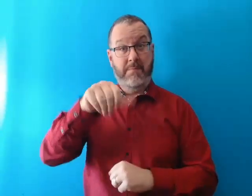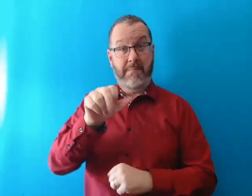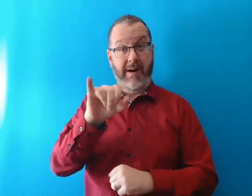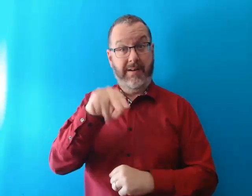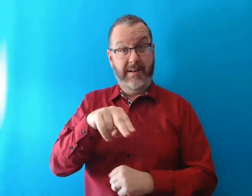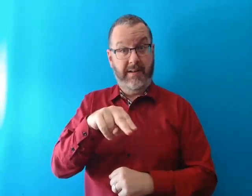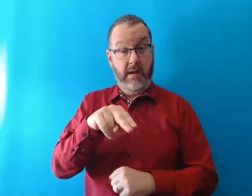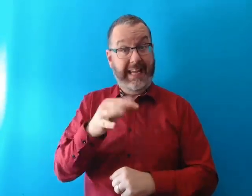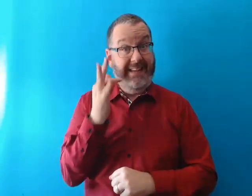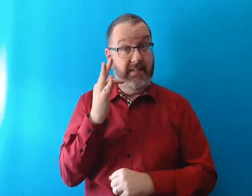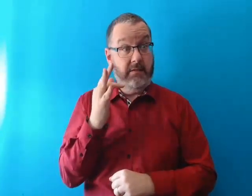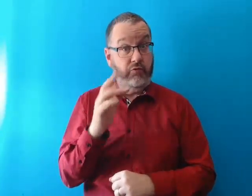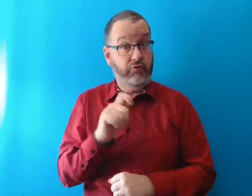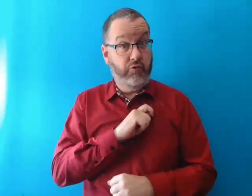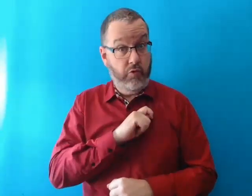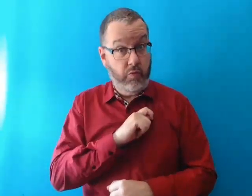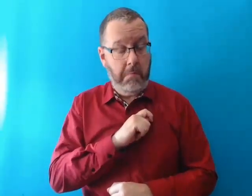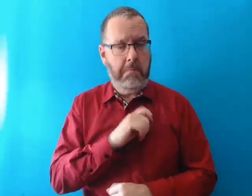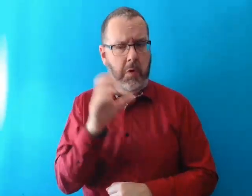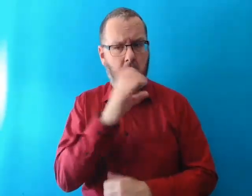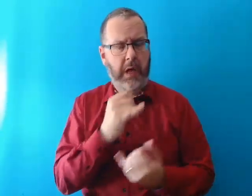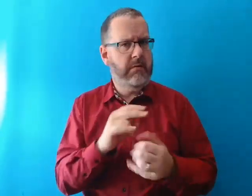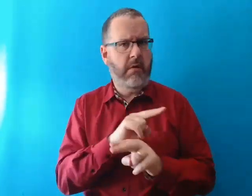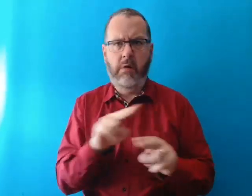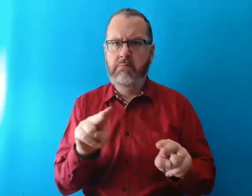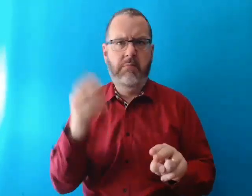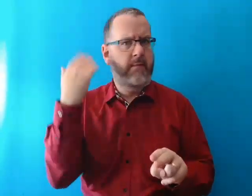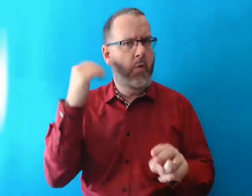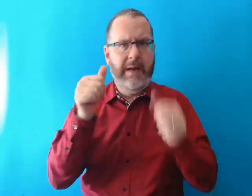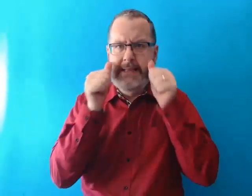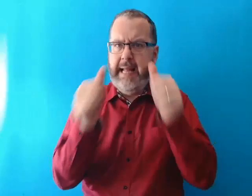it doesn’t appear to have been a fellow Cabra pupil.